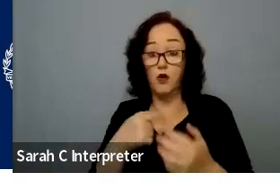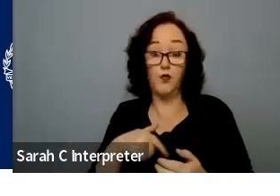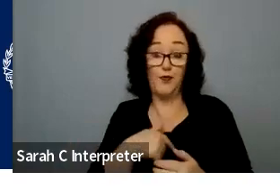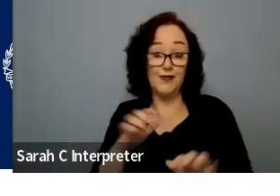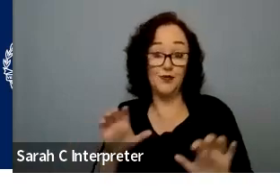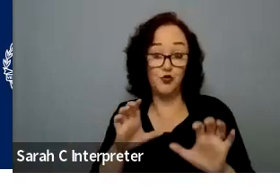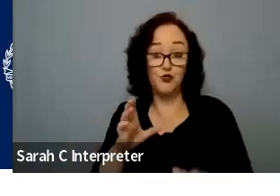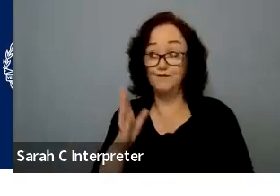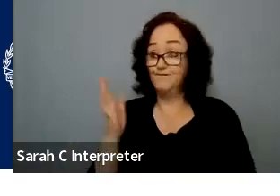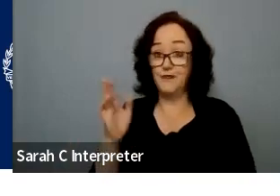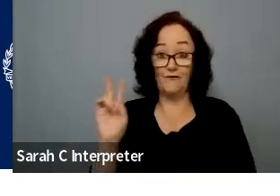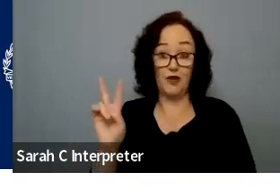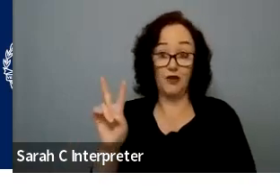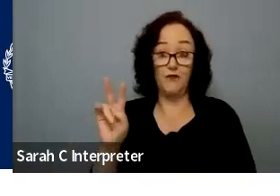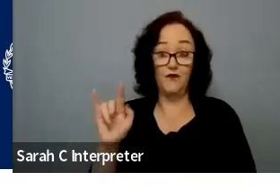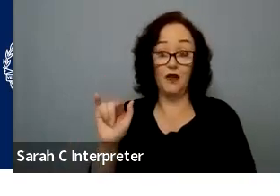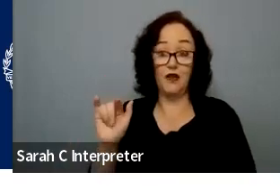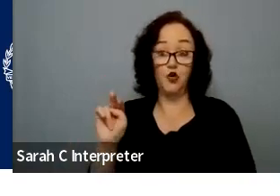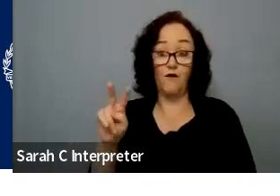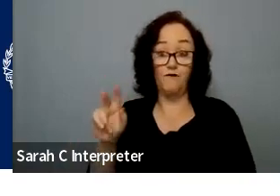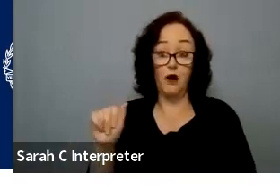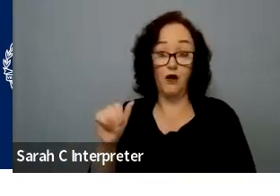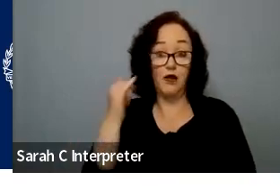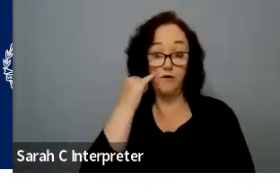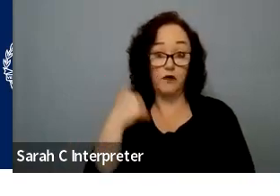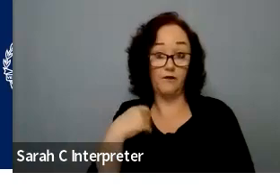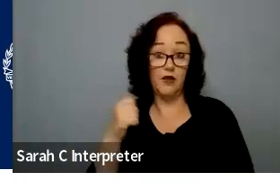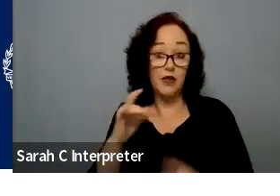if you have any comments questions or suggestions I'd be more than happy to hear them.